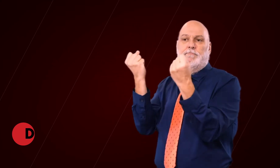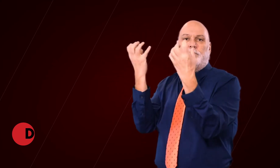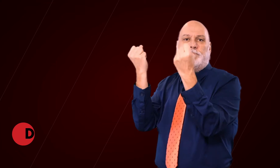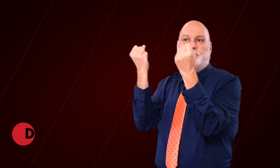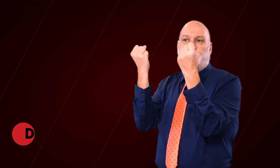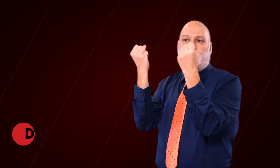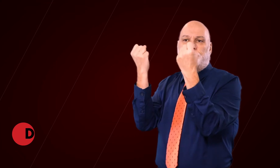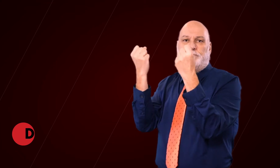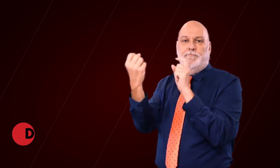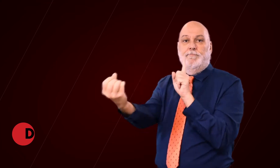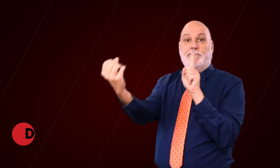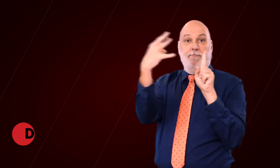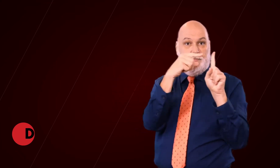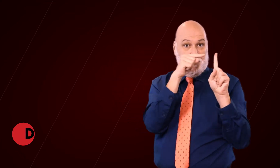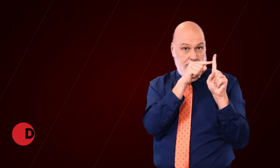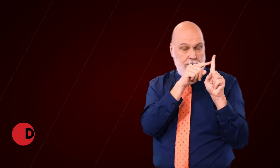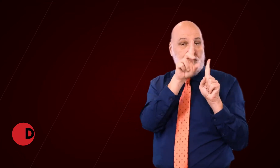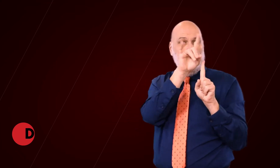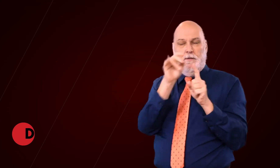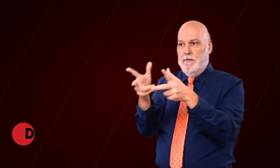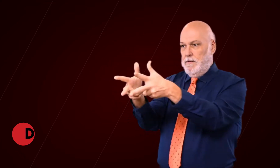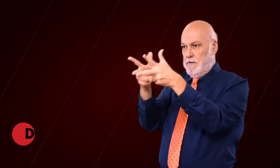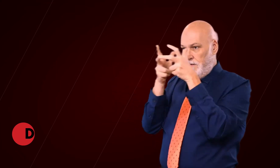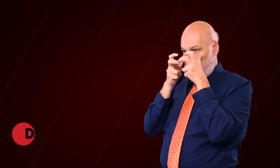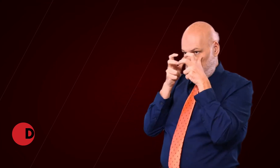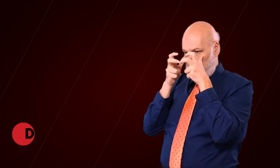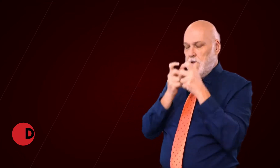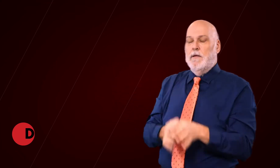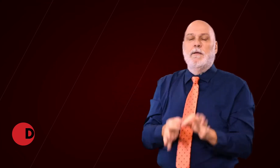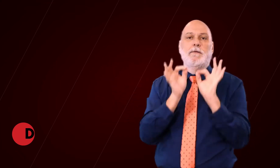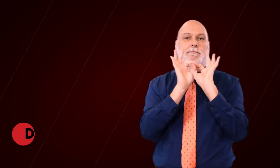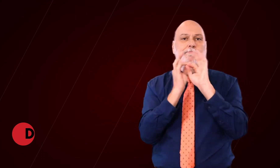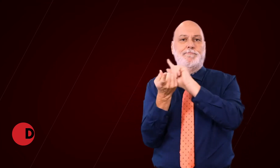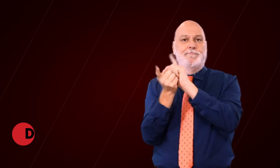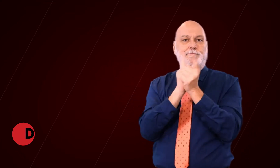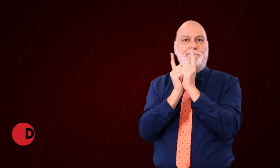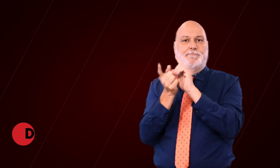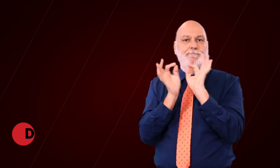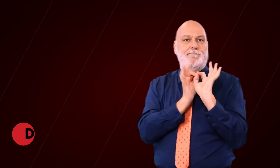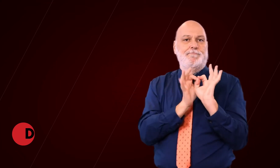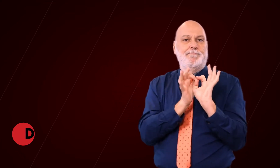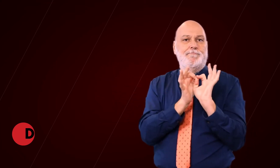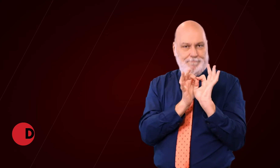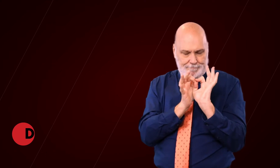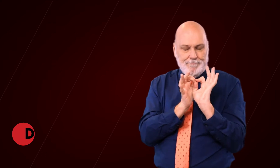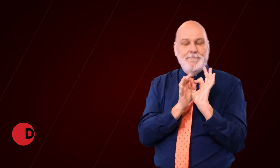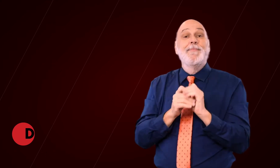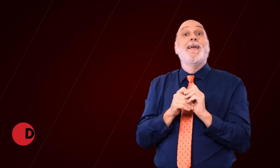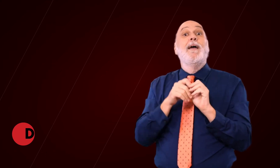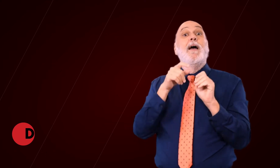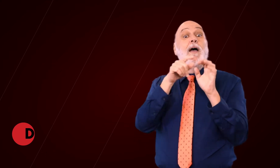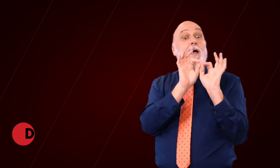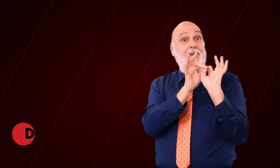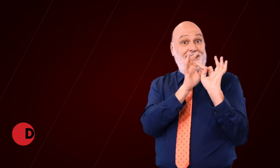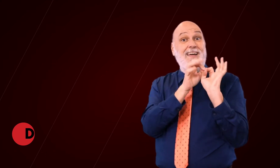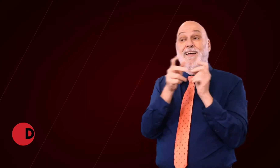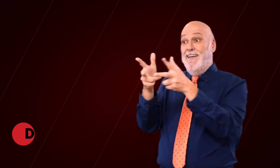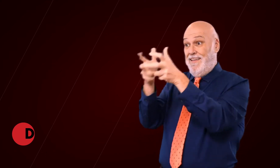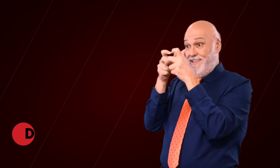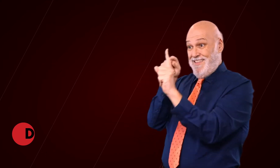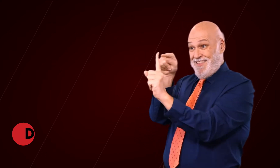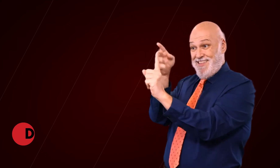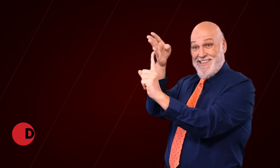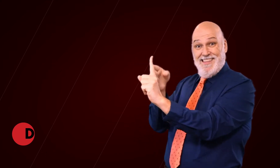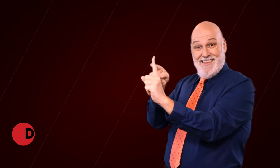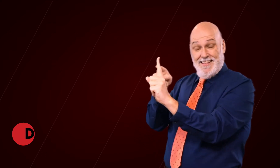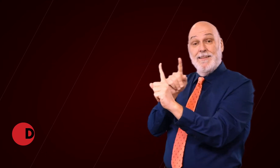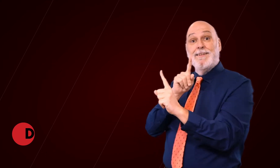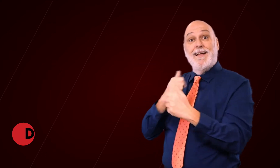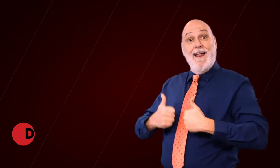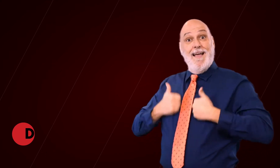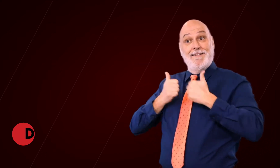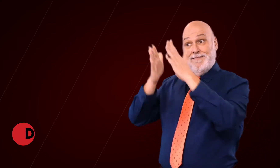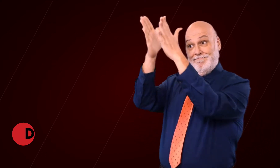The hearing interpreter signs what is being said,